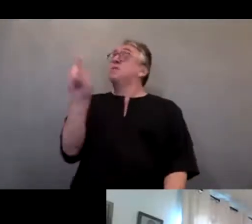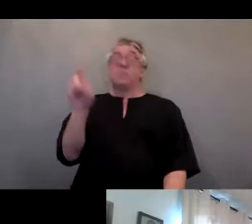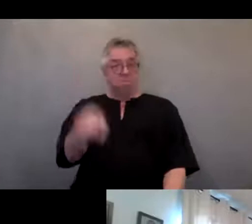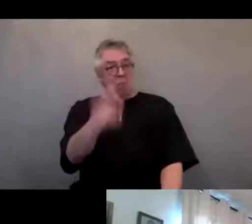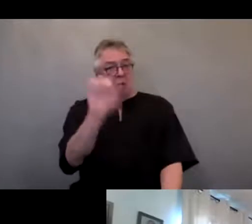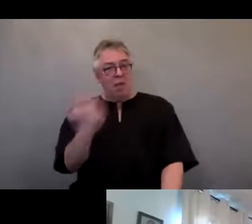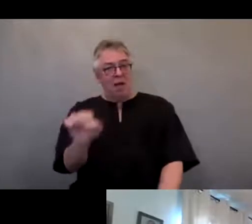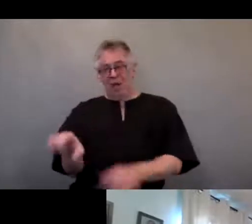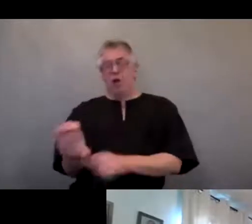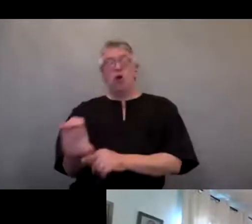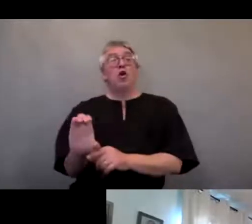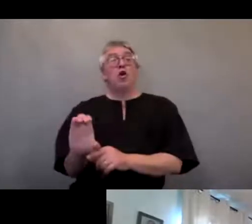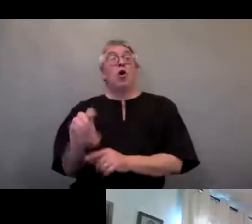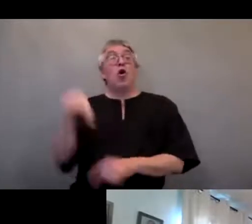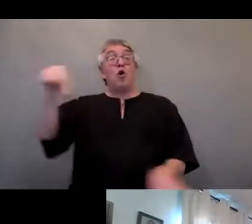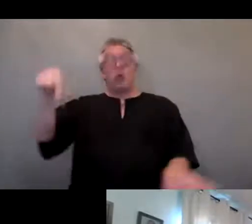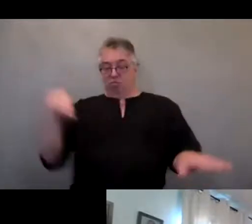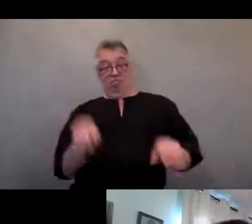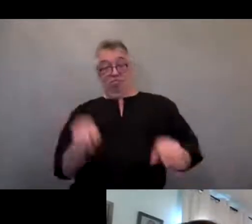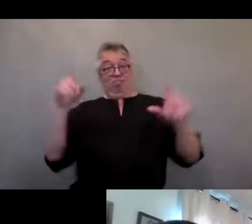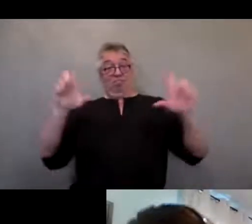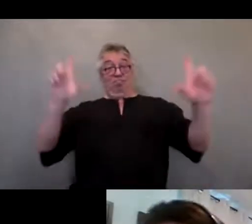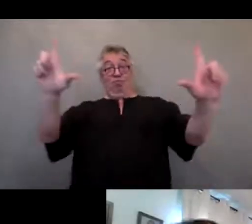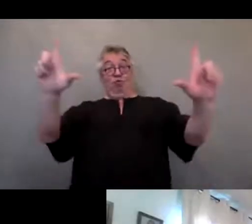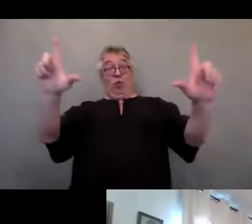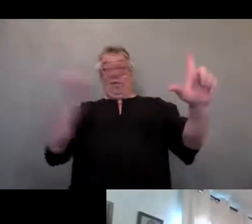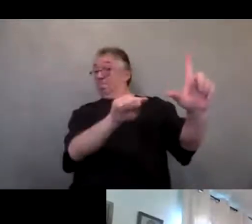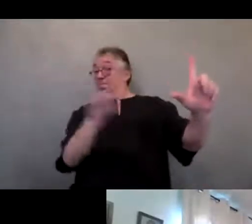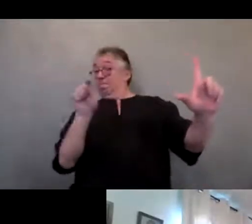that you can, if you have questions, you can type